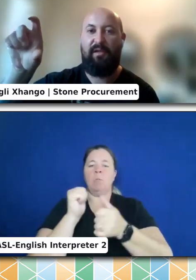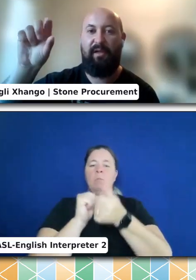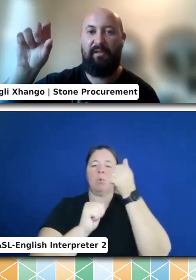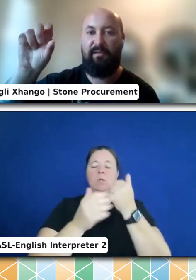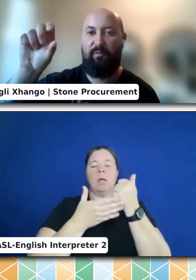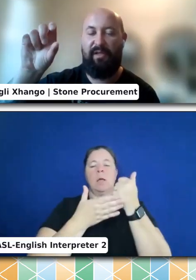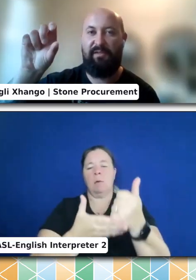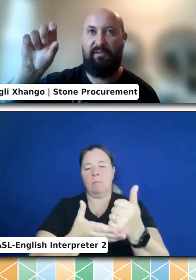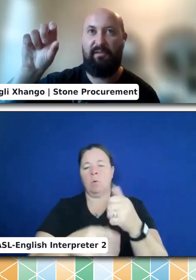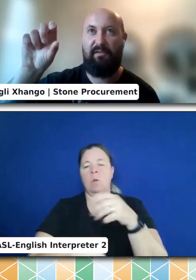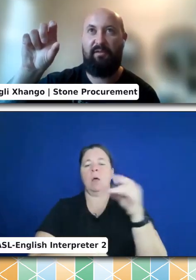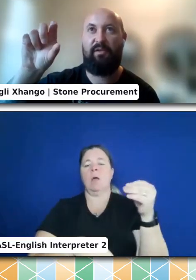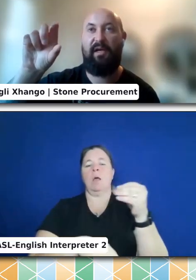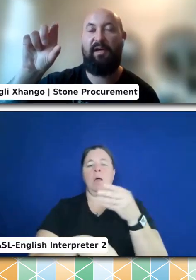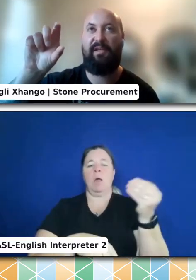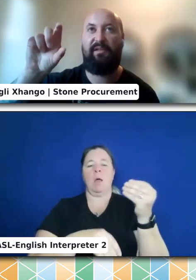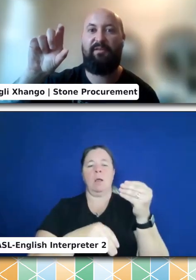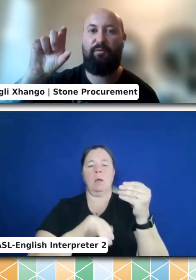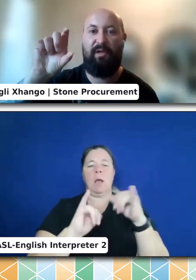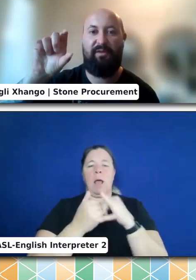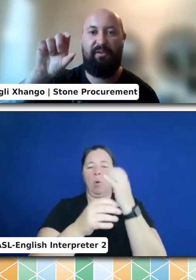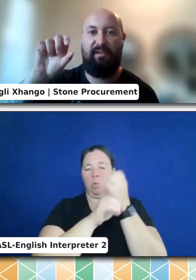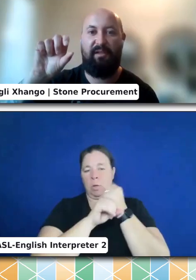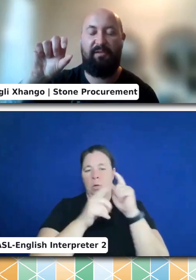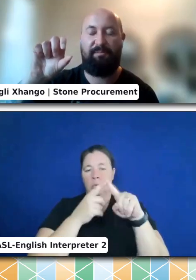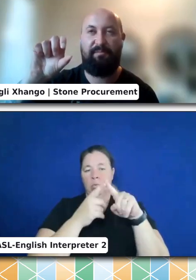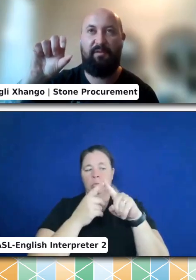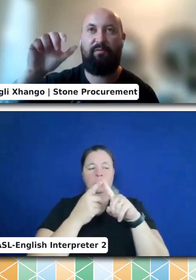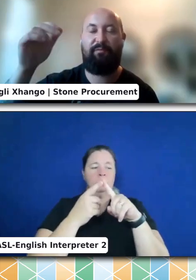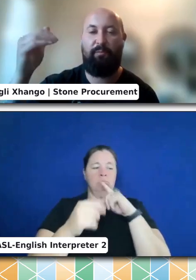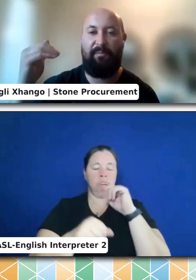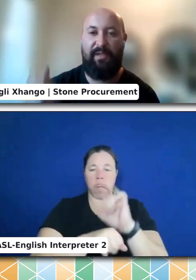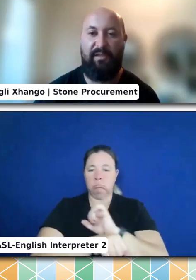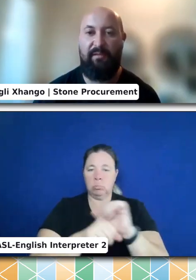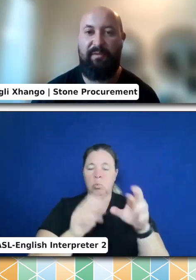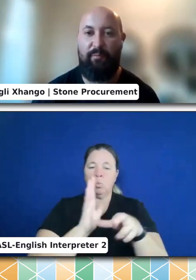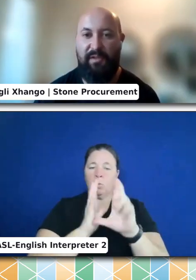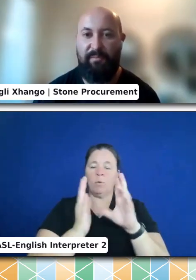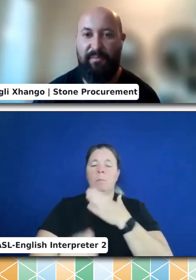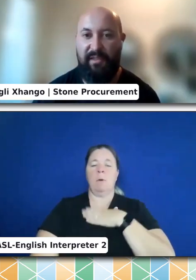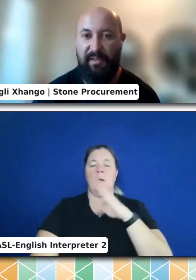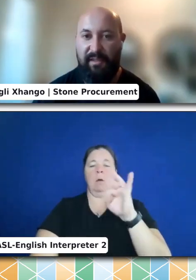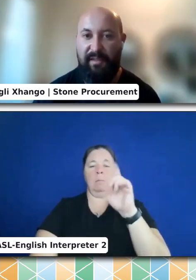And the ways… or how to get it to actually, um, review my bid before I submit it.